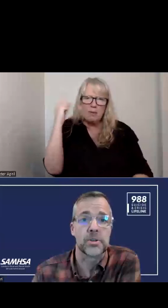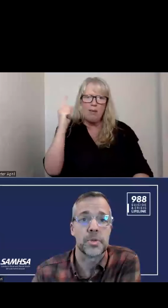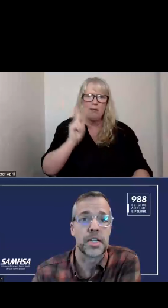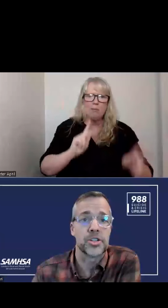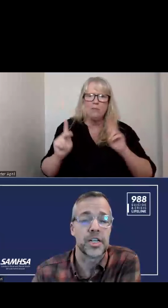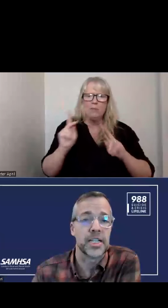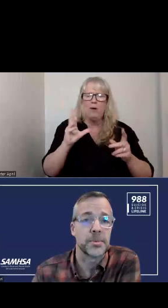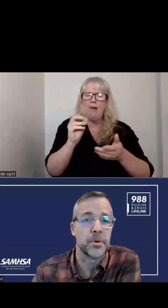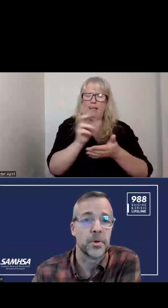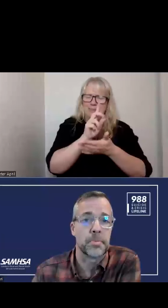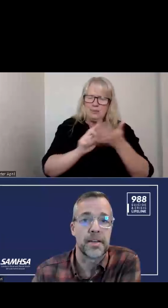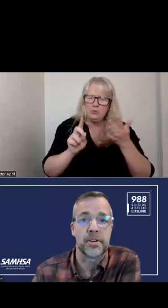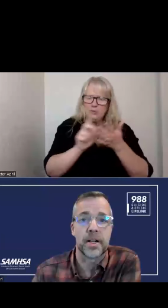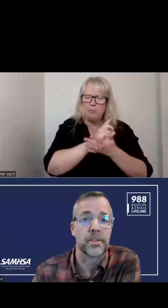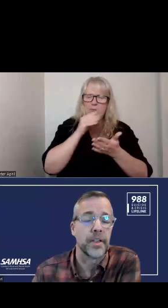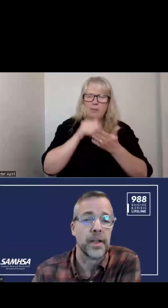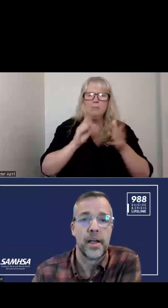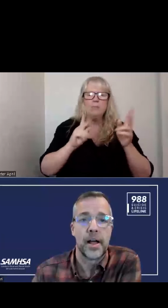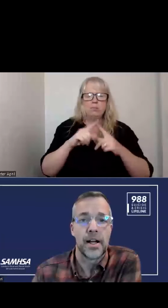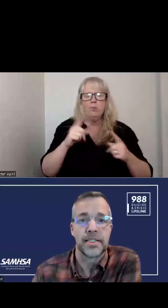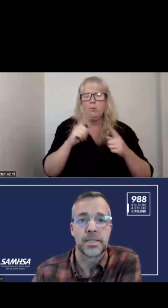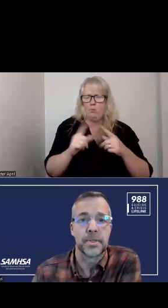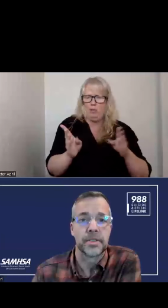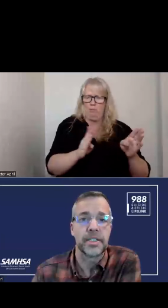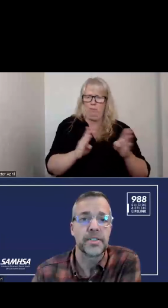DISCRIMINATION AGAINST PEOPLE WITH DISABILITIES.